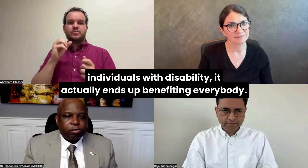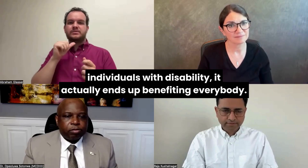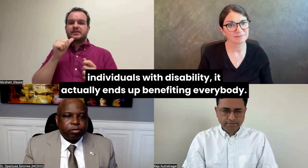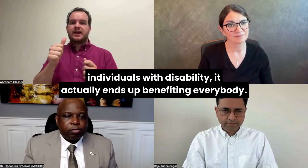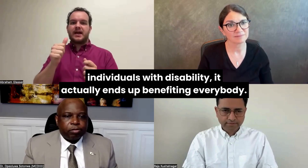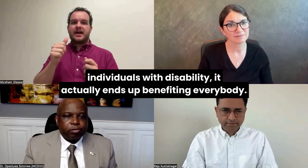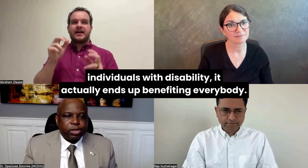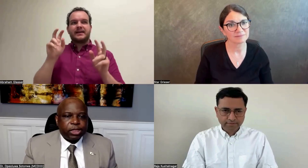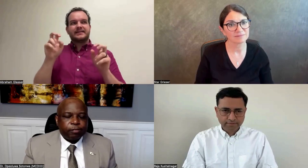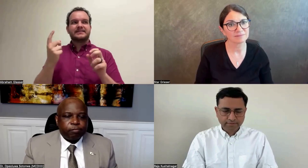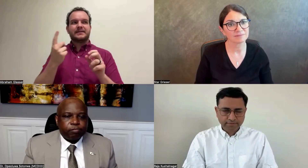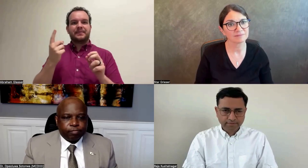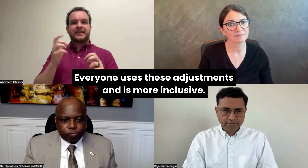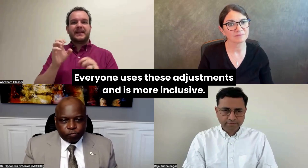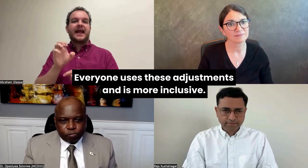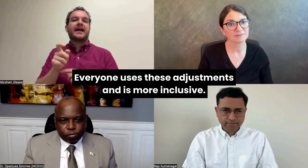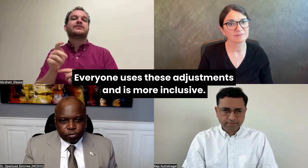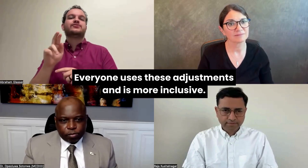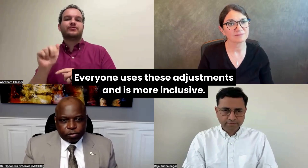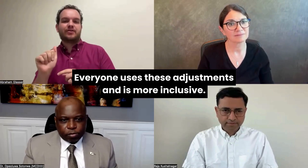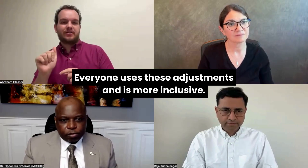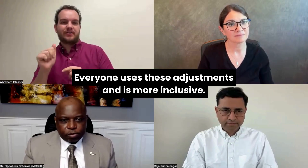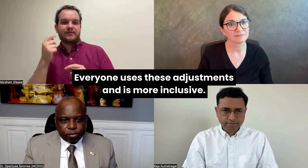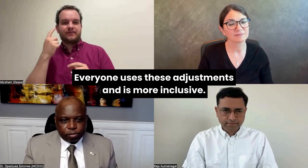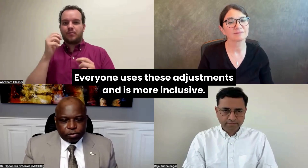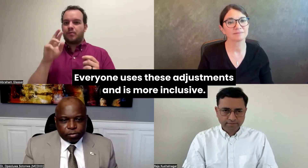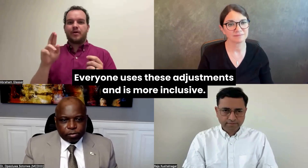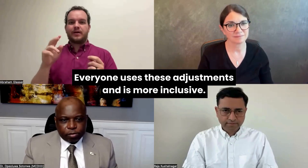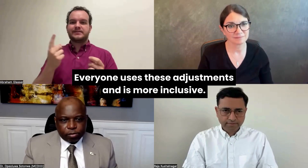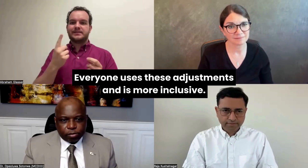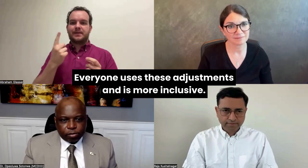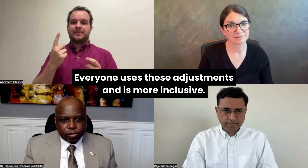Everyone uses these adjustments and is more inclusive.